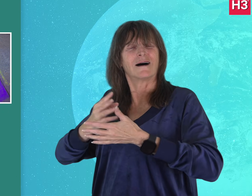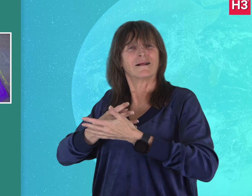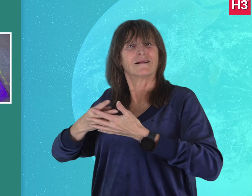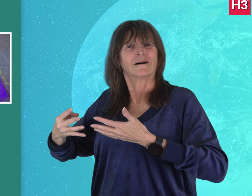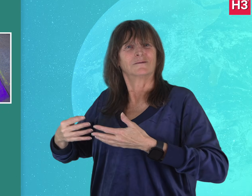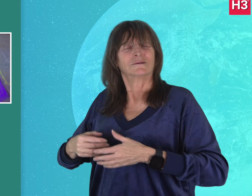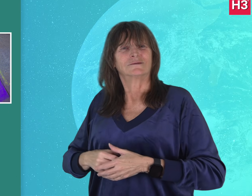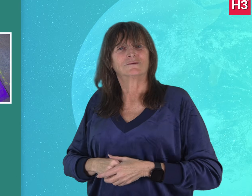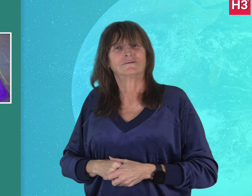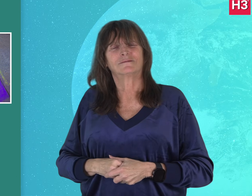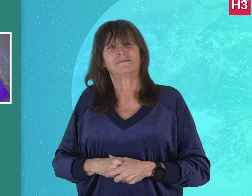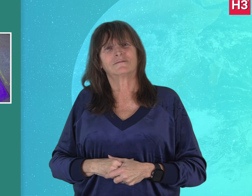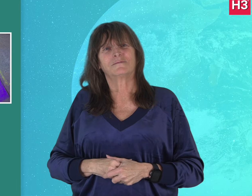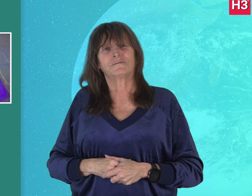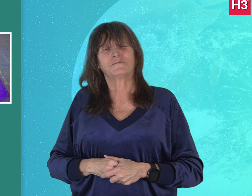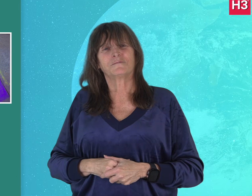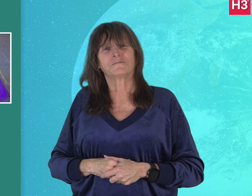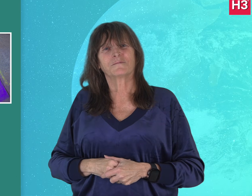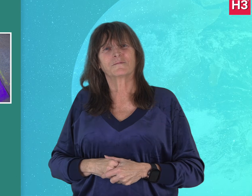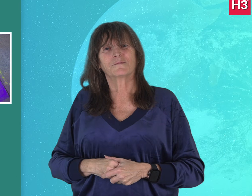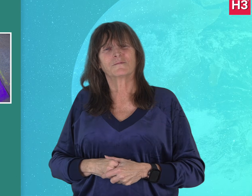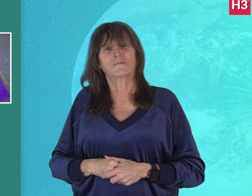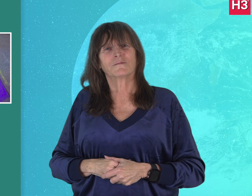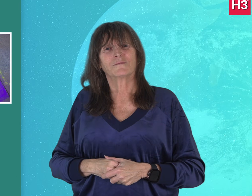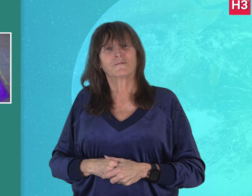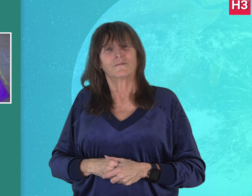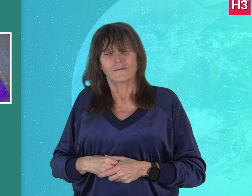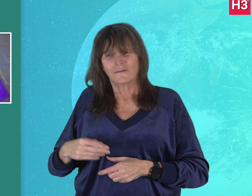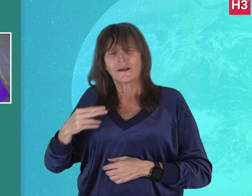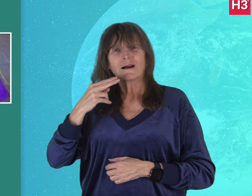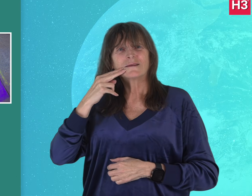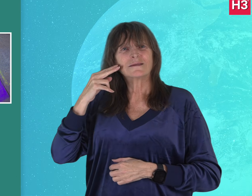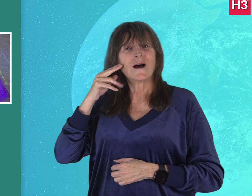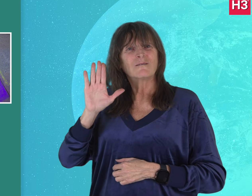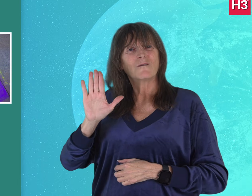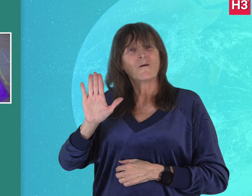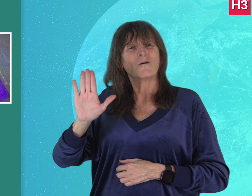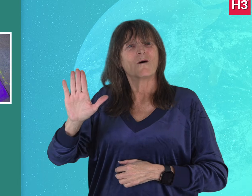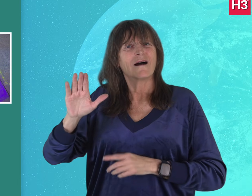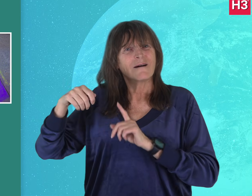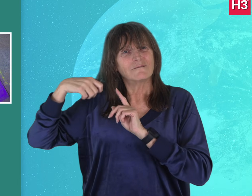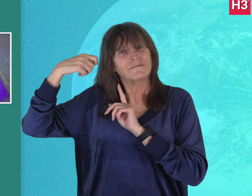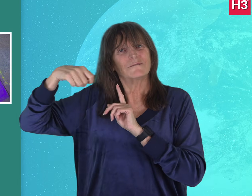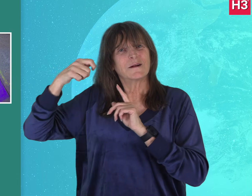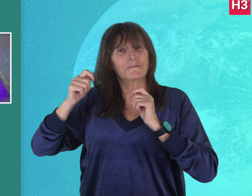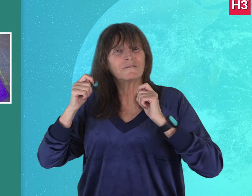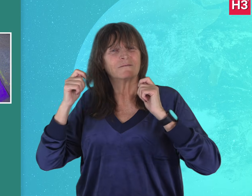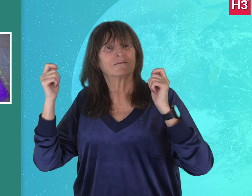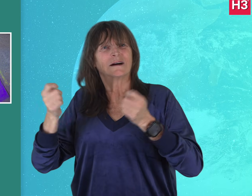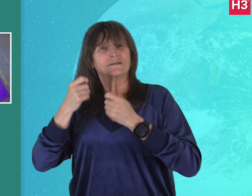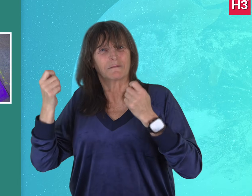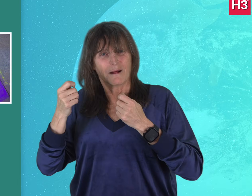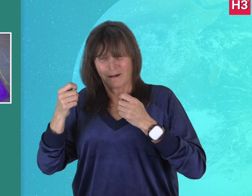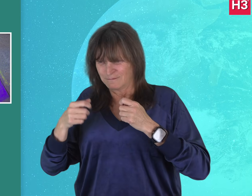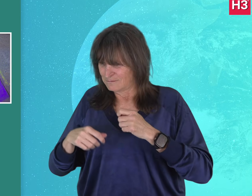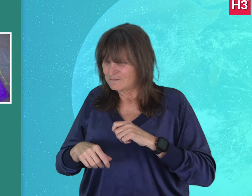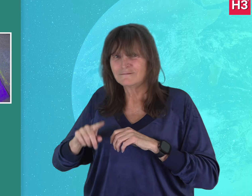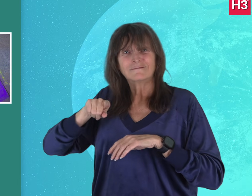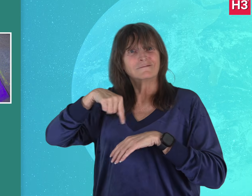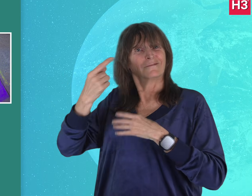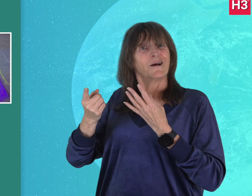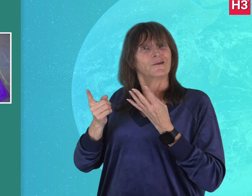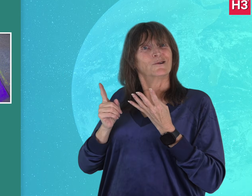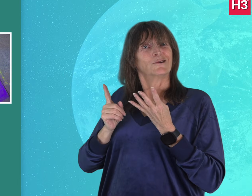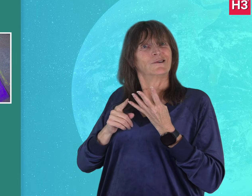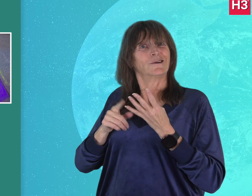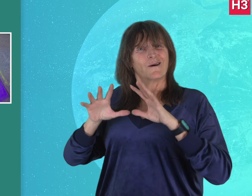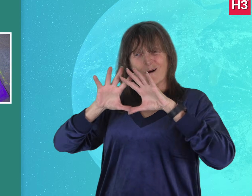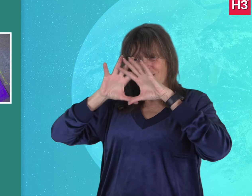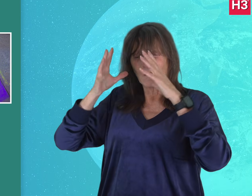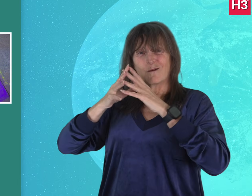attention to Japanese Sign Language. The Deaf Way Film Festival